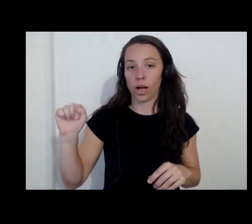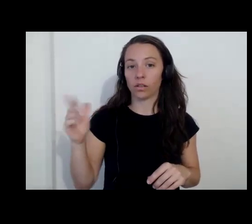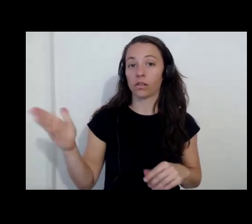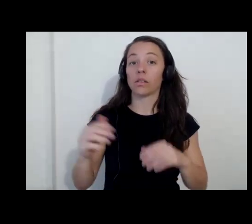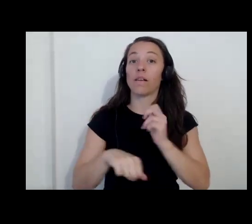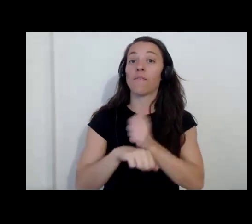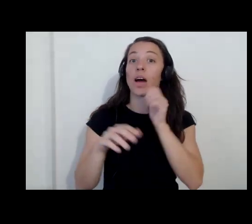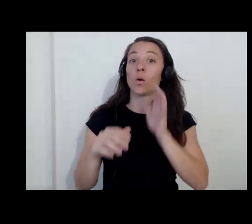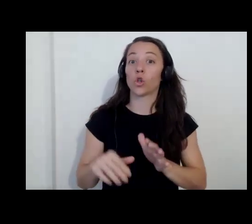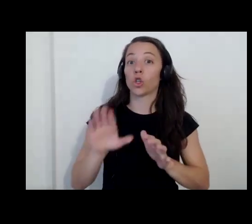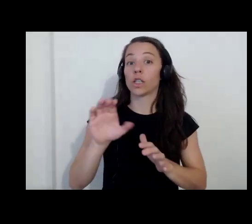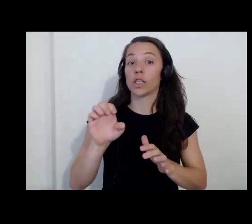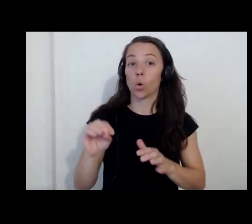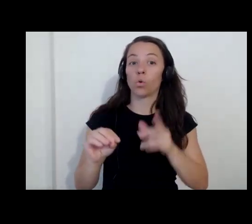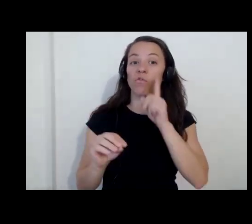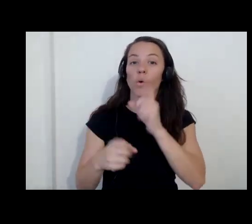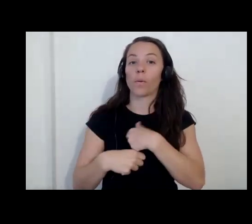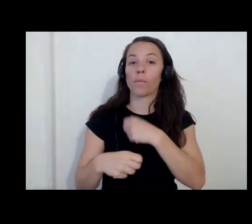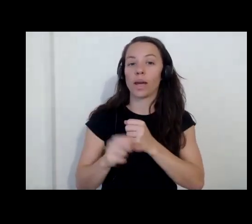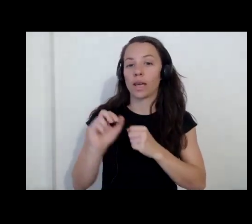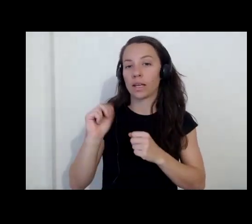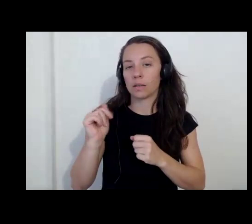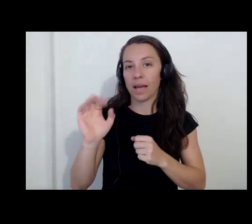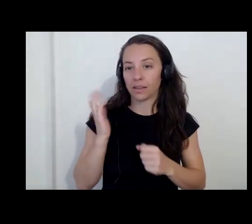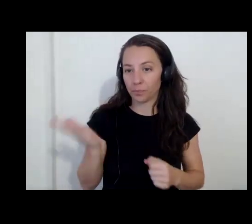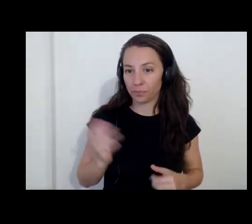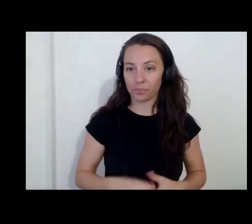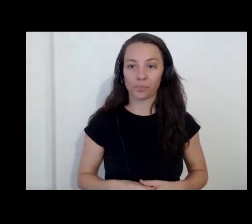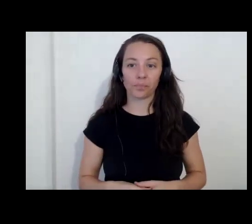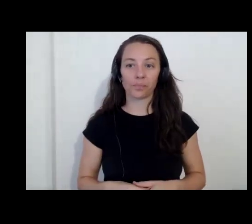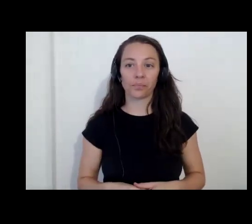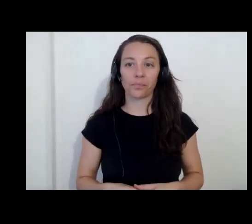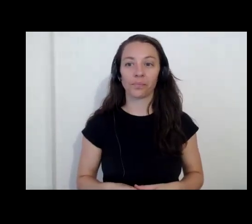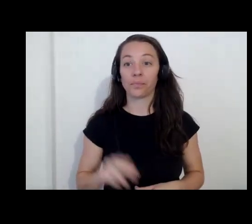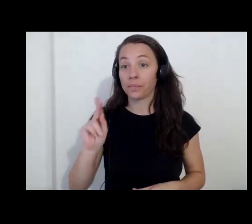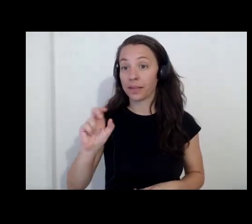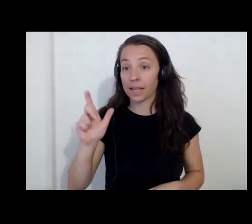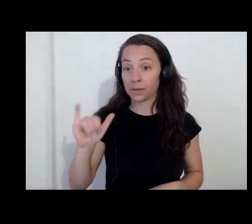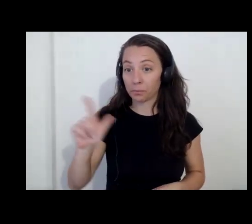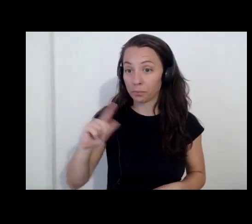Making Space for Disabled Creatives. Keely, we will turn it over to you.